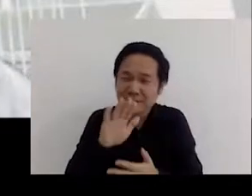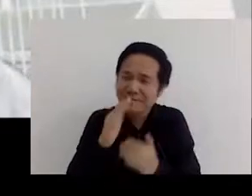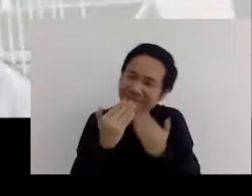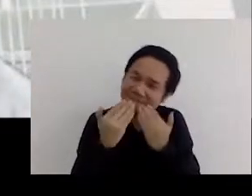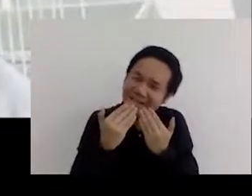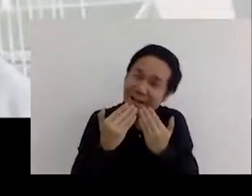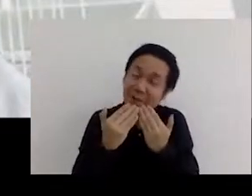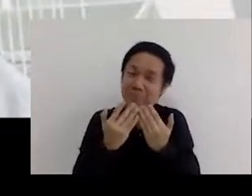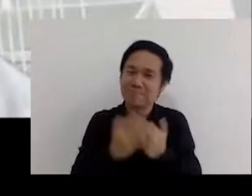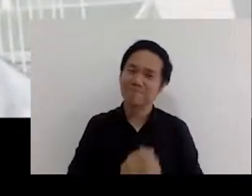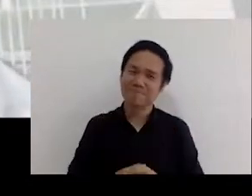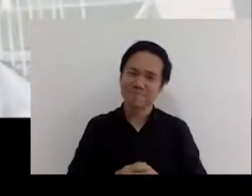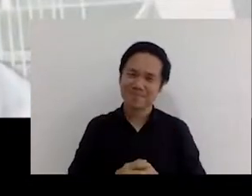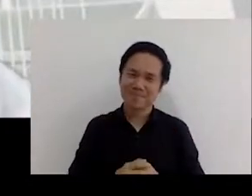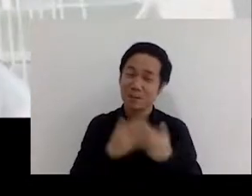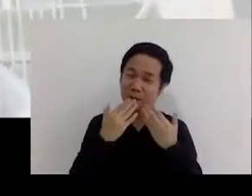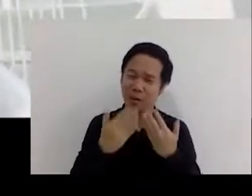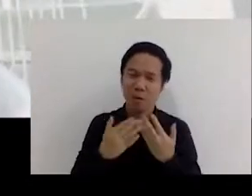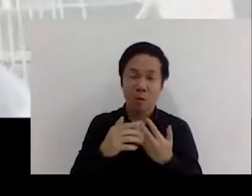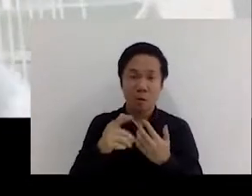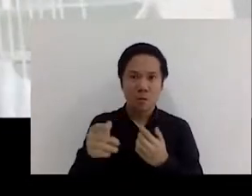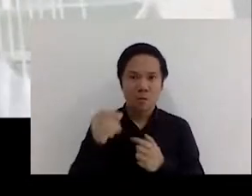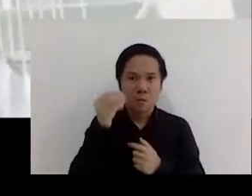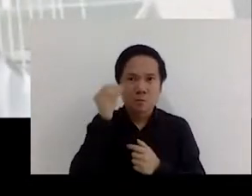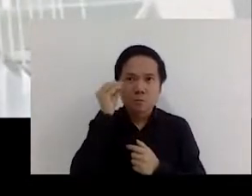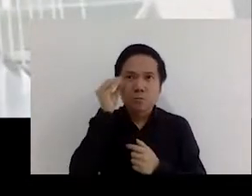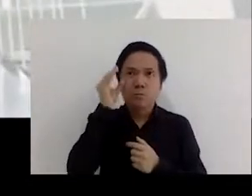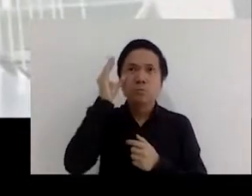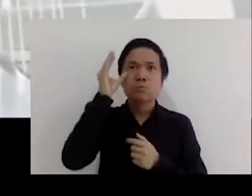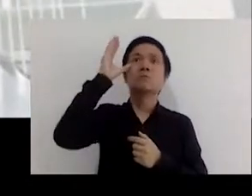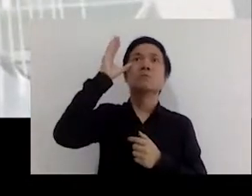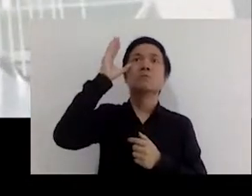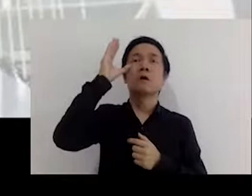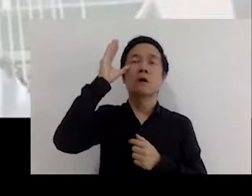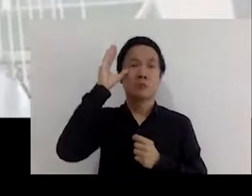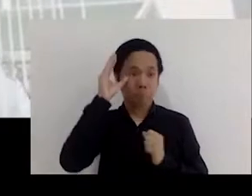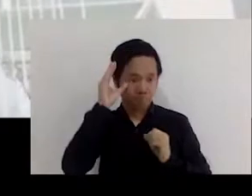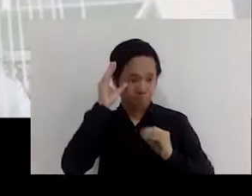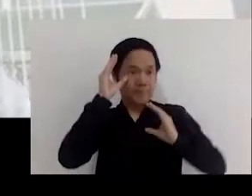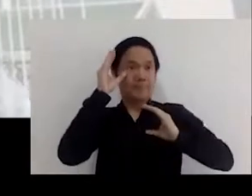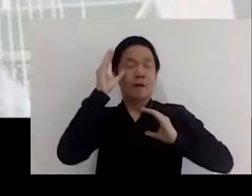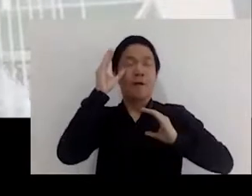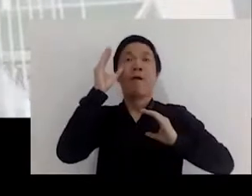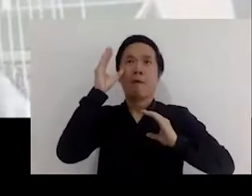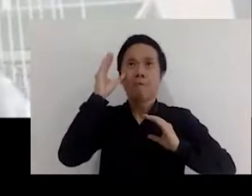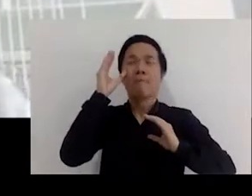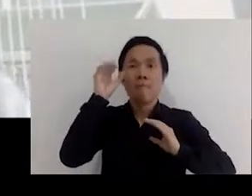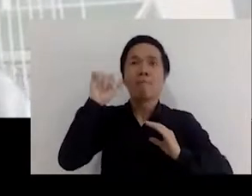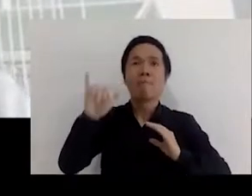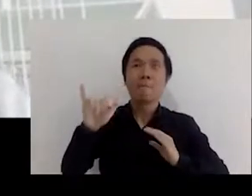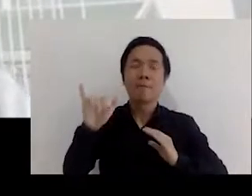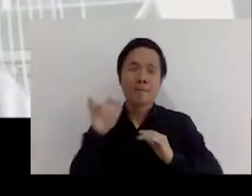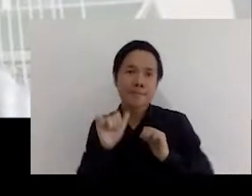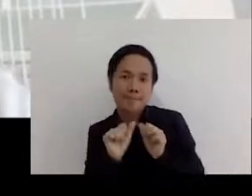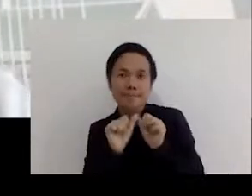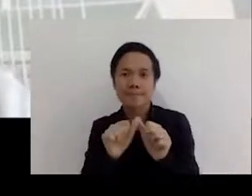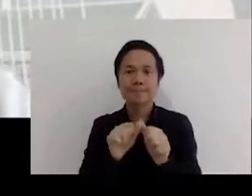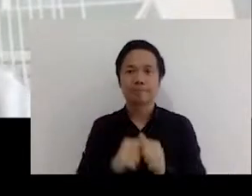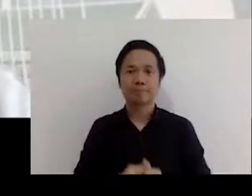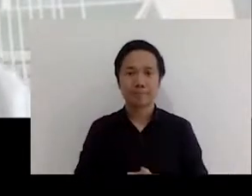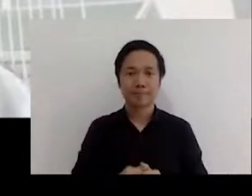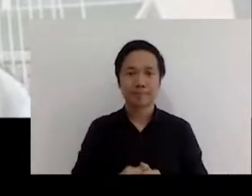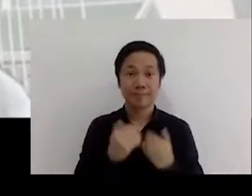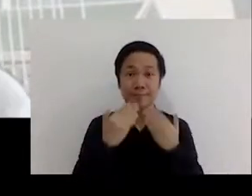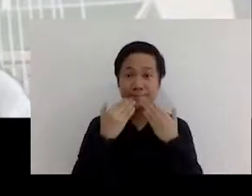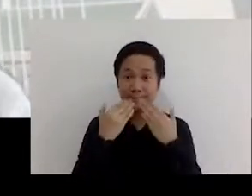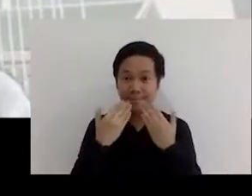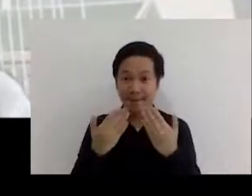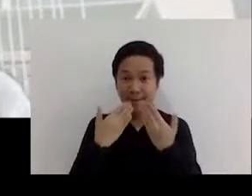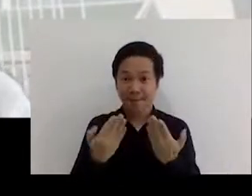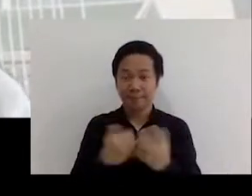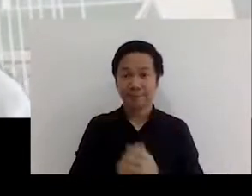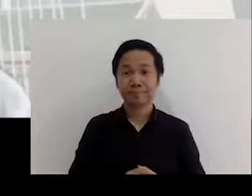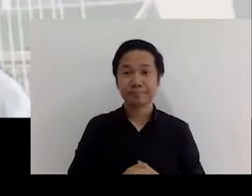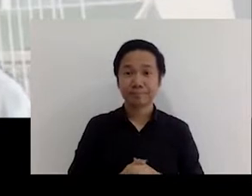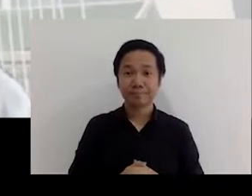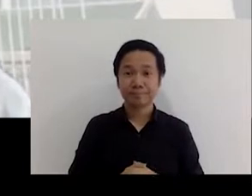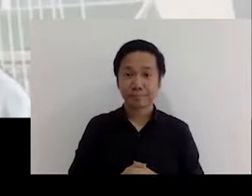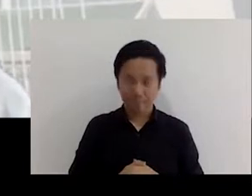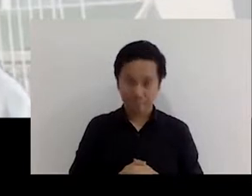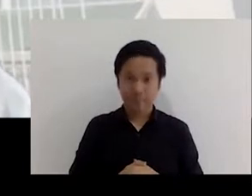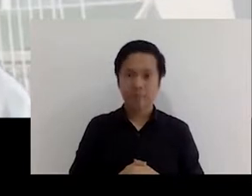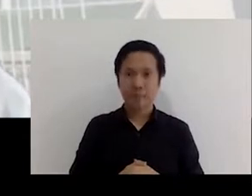into action on this webinar and especially thank you for reminding us of something absolutely vital, that the pandemic